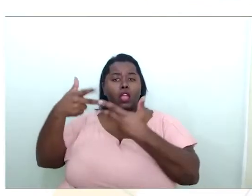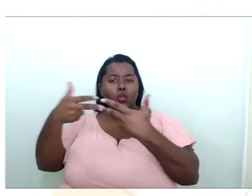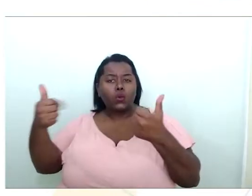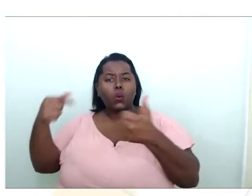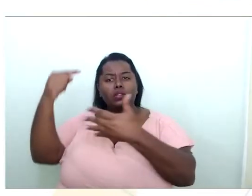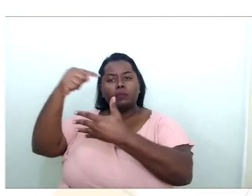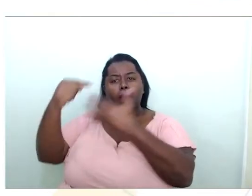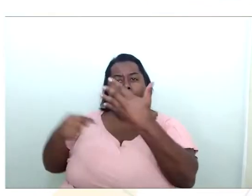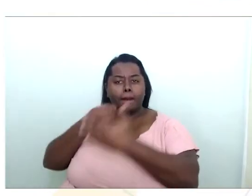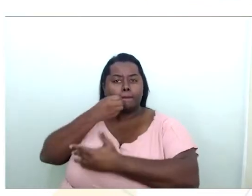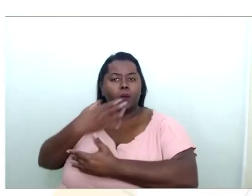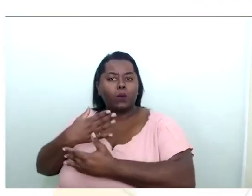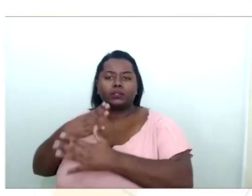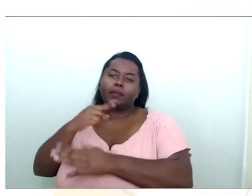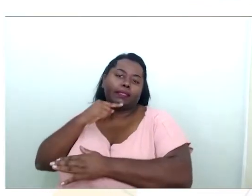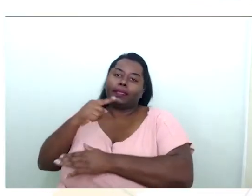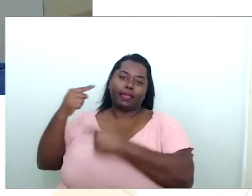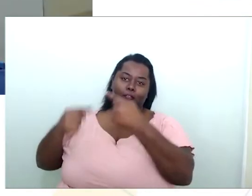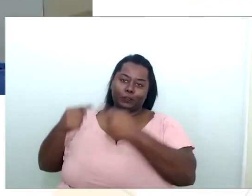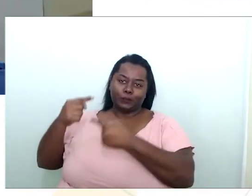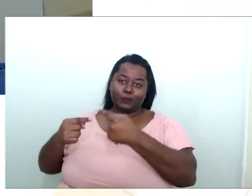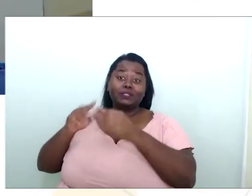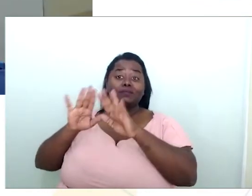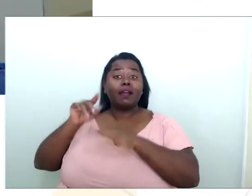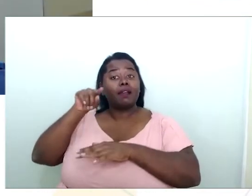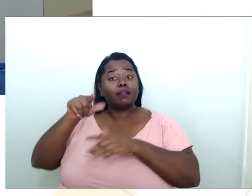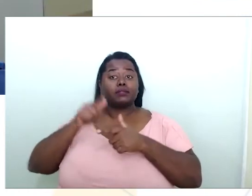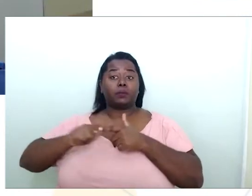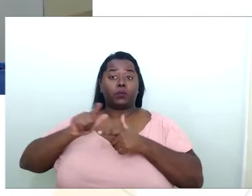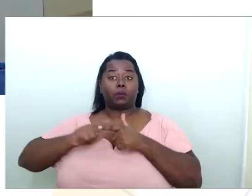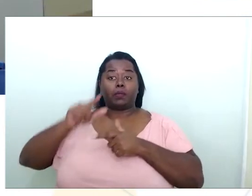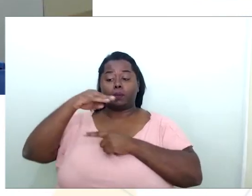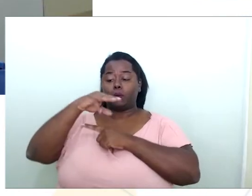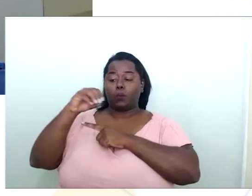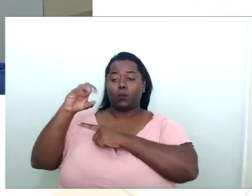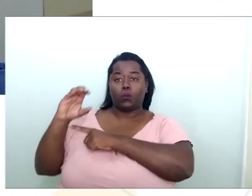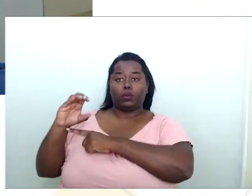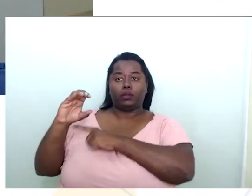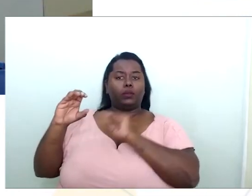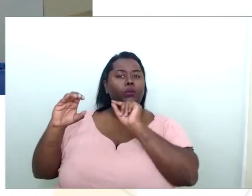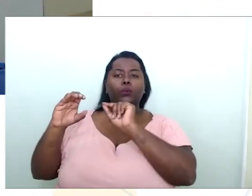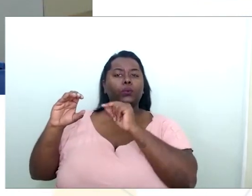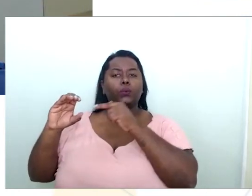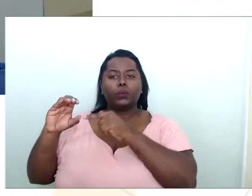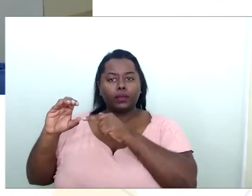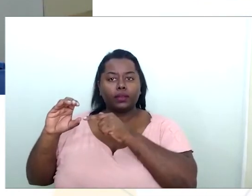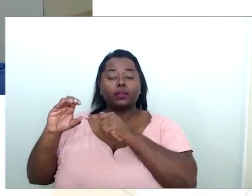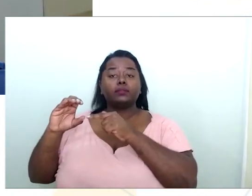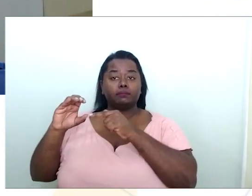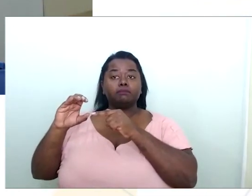those are good things but but but here's the problem with MOOCs then then all